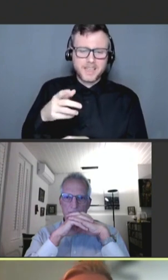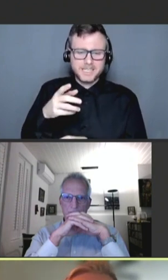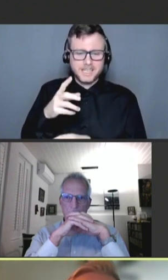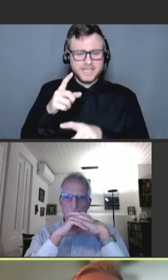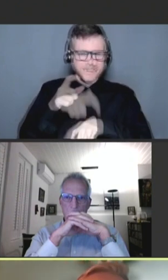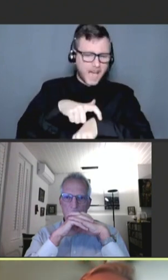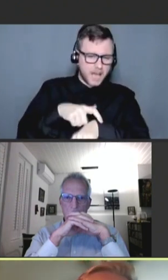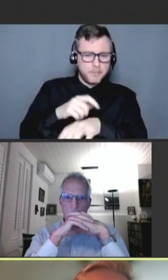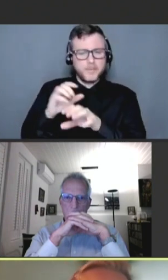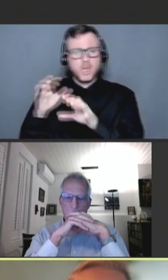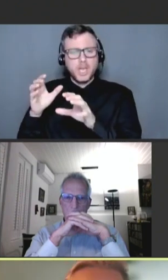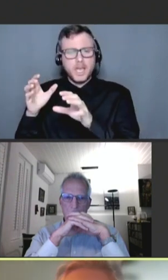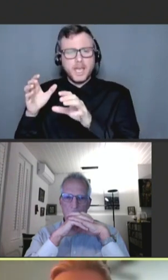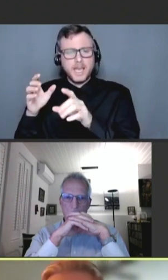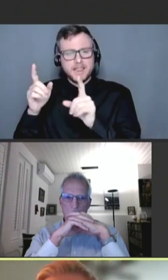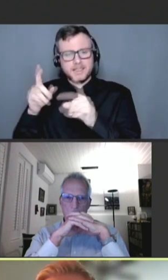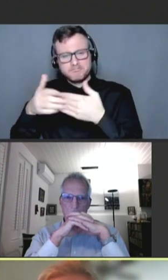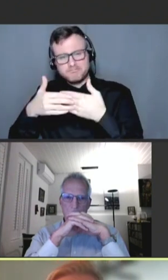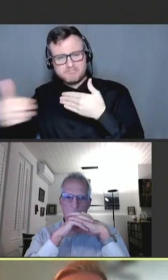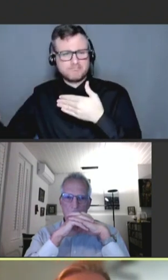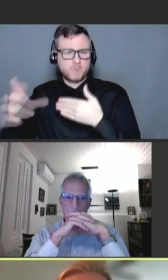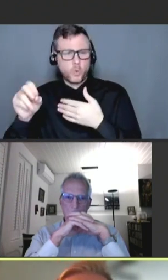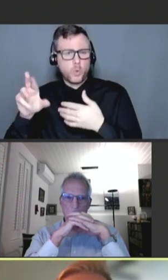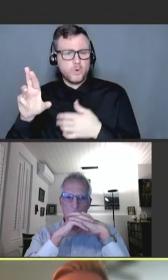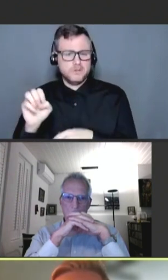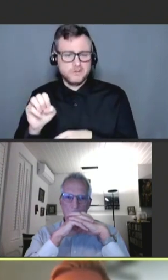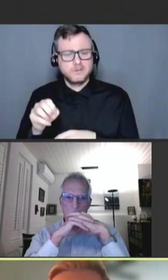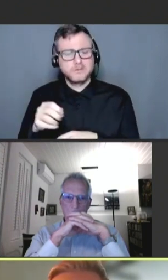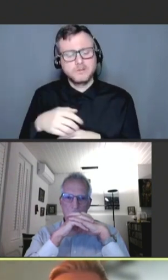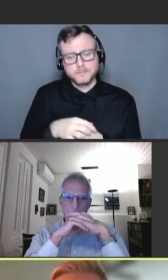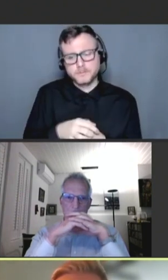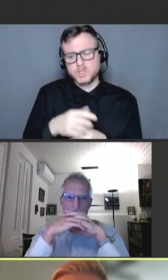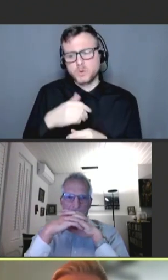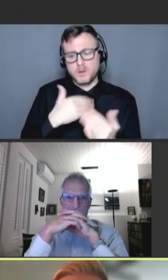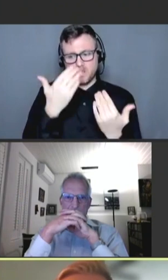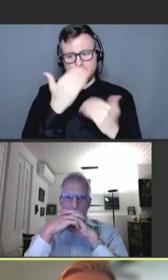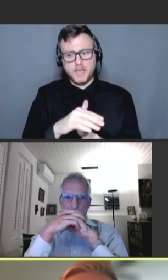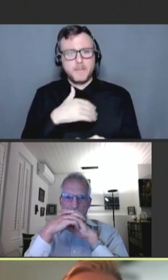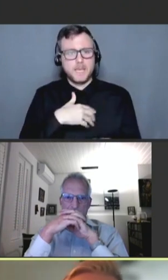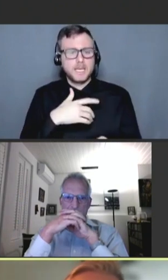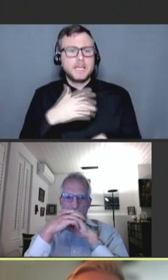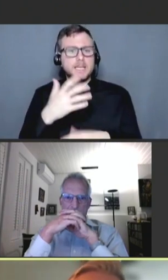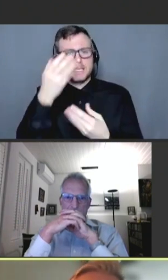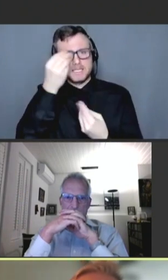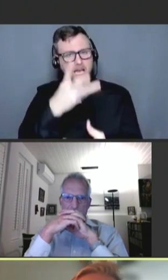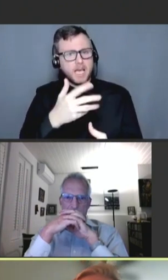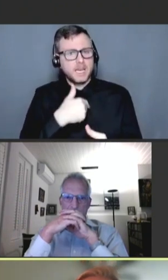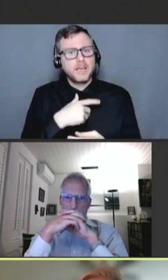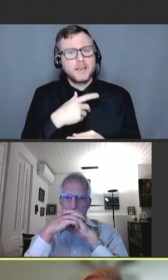of these results. Next, limited data was available with respect to hospitalized versus